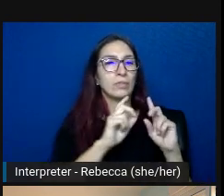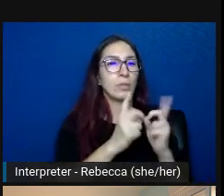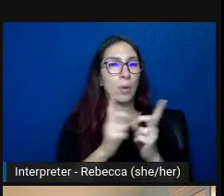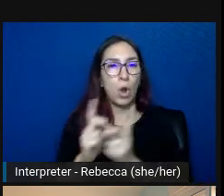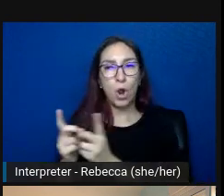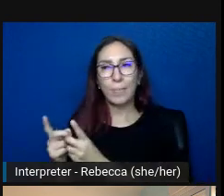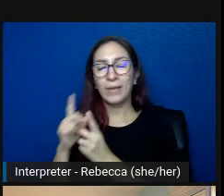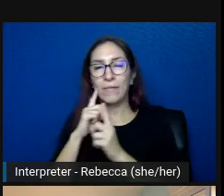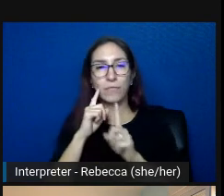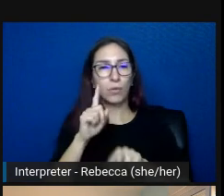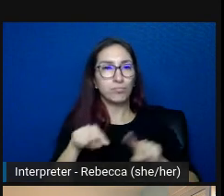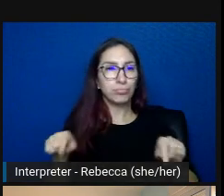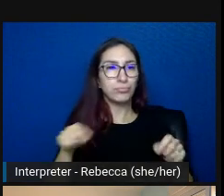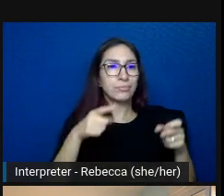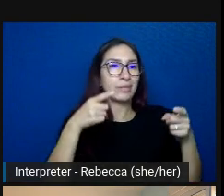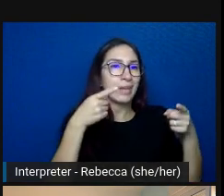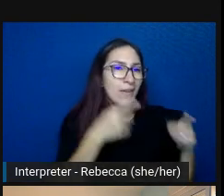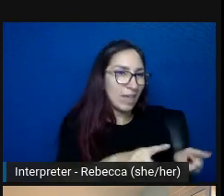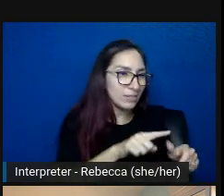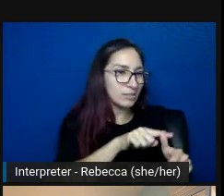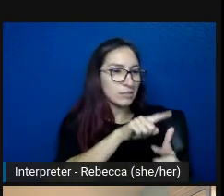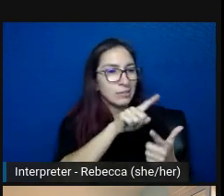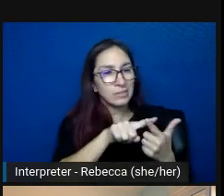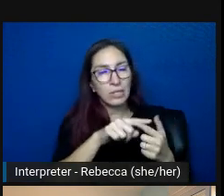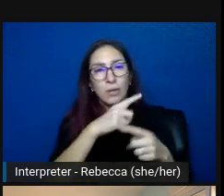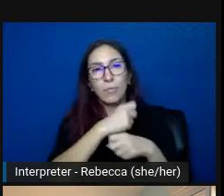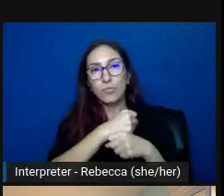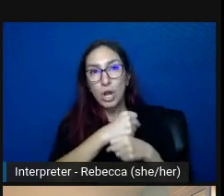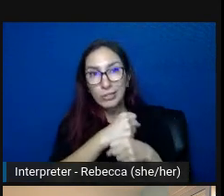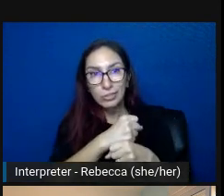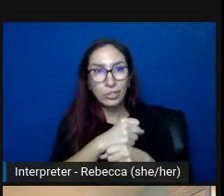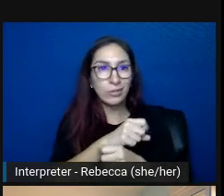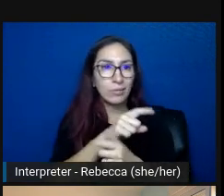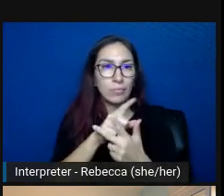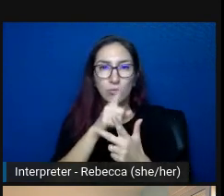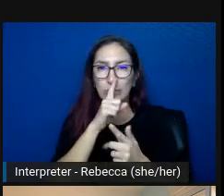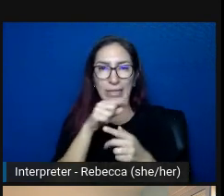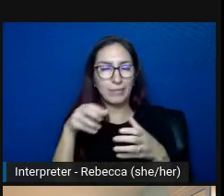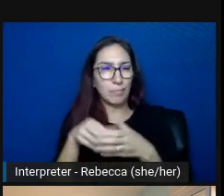We have a department for production, that is mainly the core of the code.